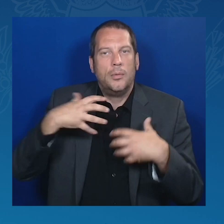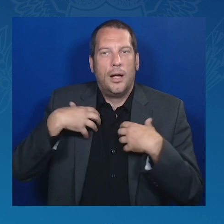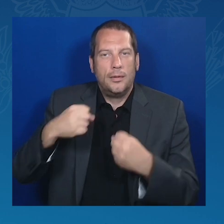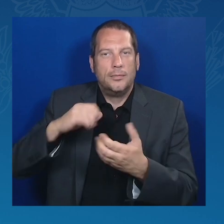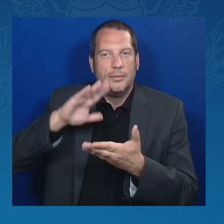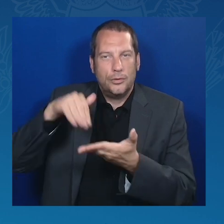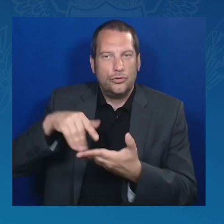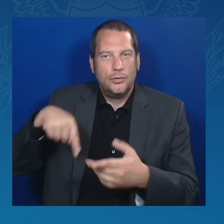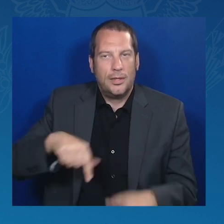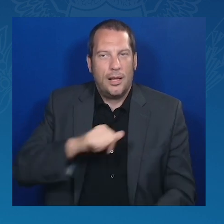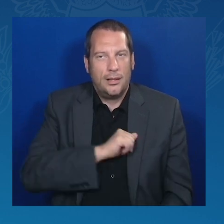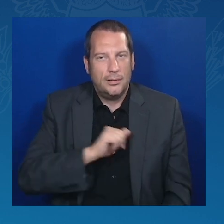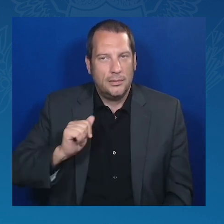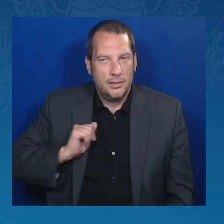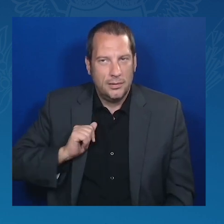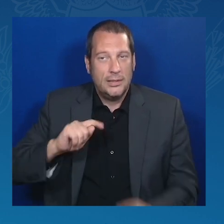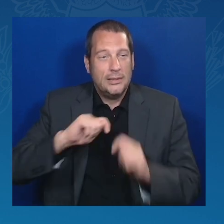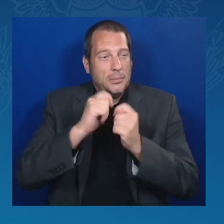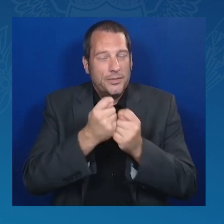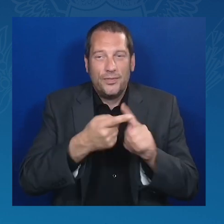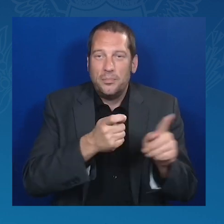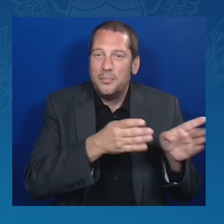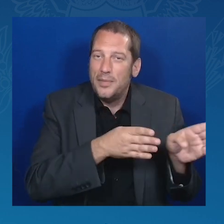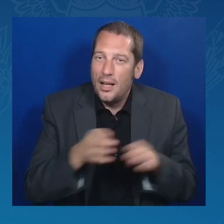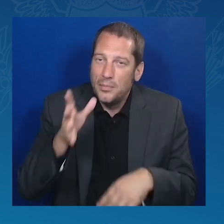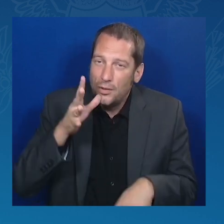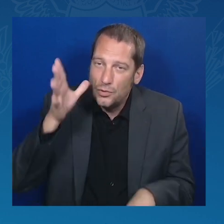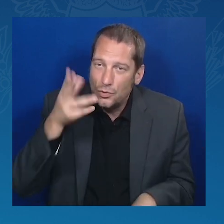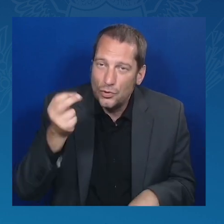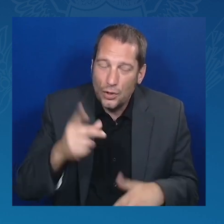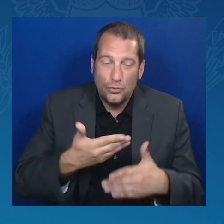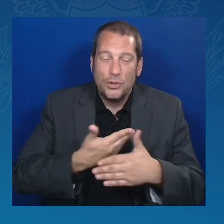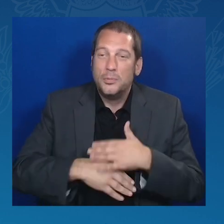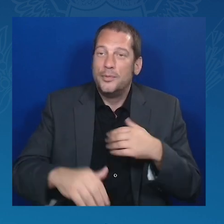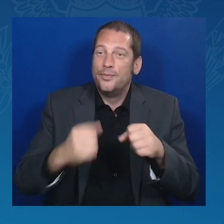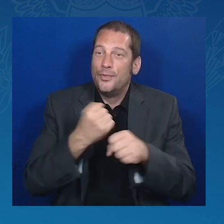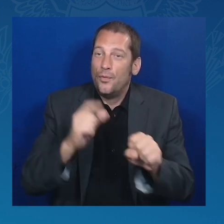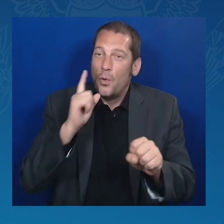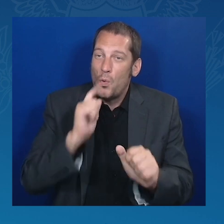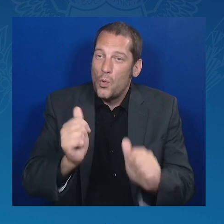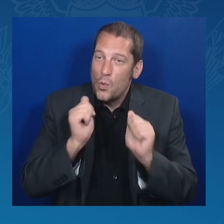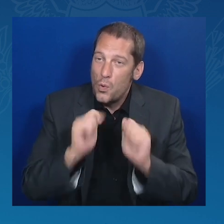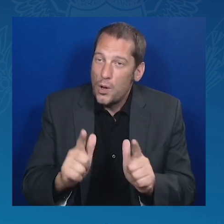physicians for Reproductive Health and the American Medical Women's Association, just to name a few.